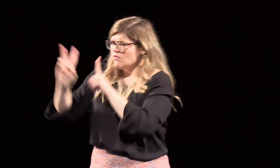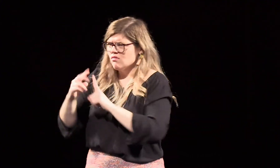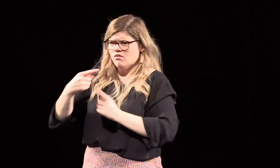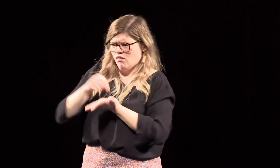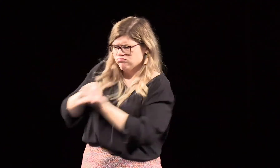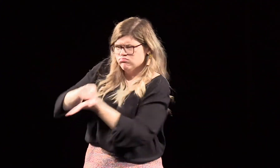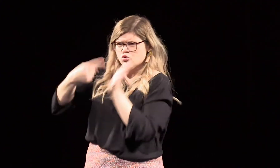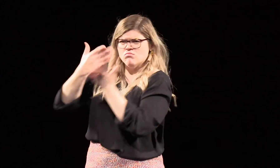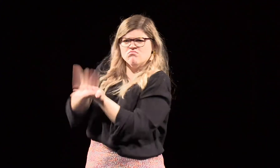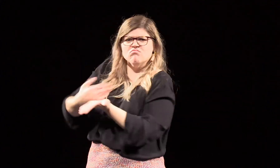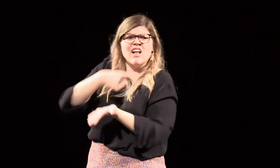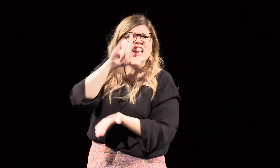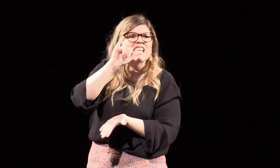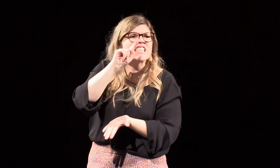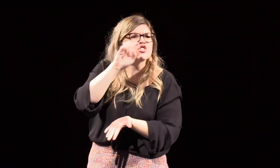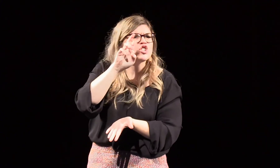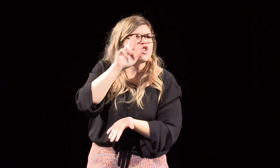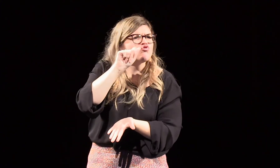They write back and forth these letters.